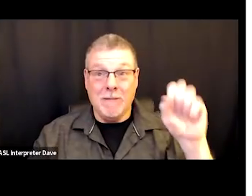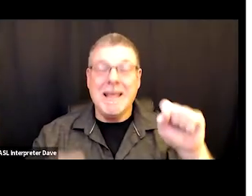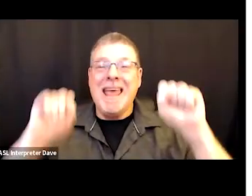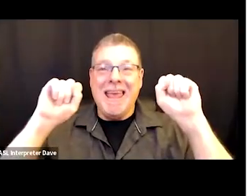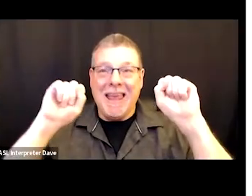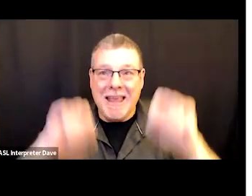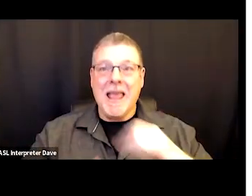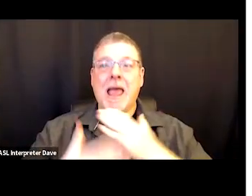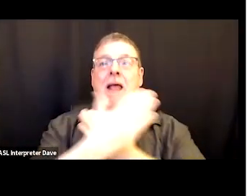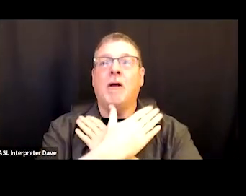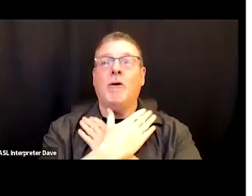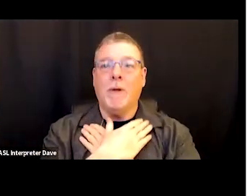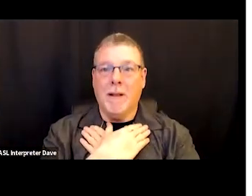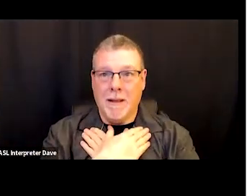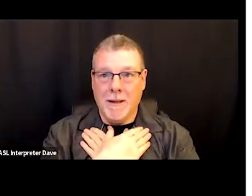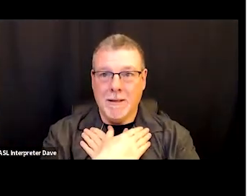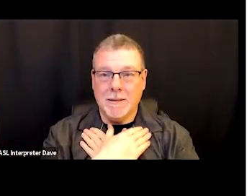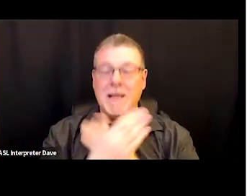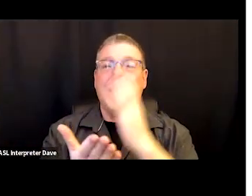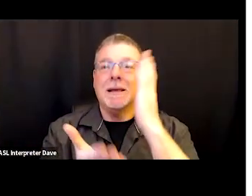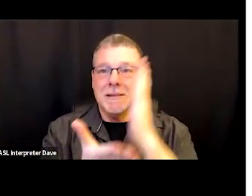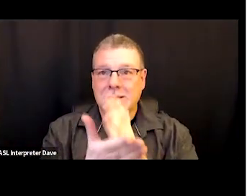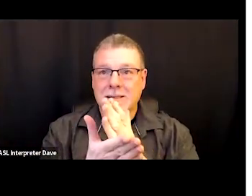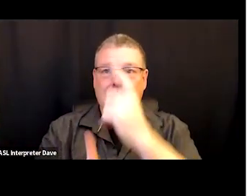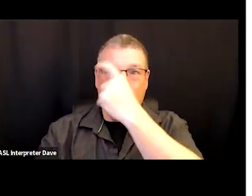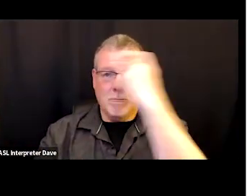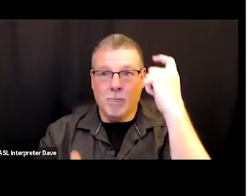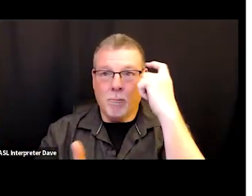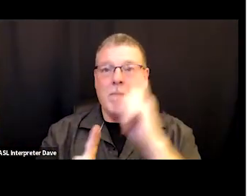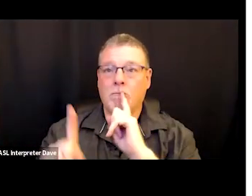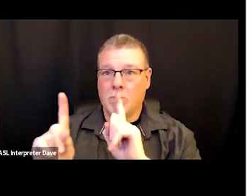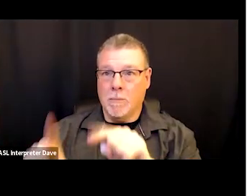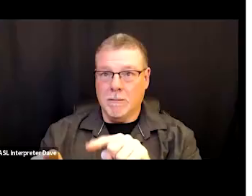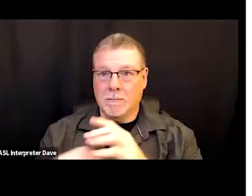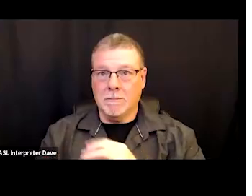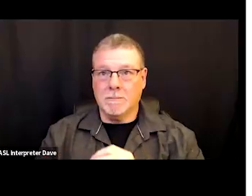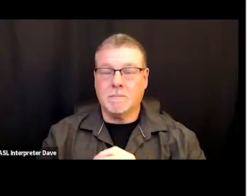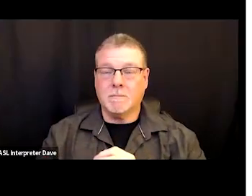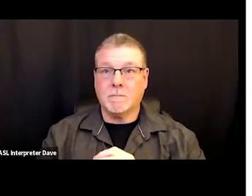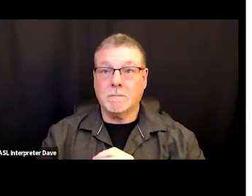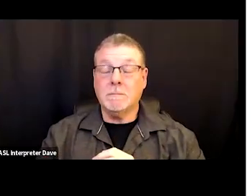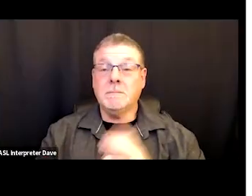and get out of a trauma response. And an individual that has a trauma history